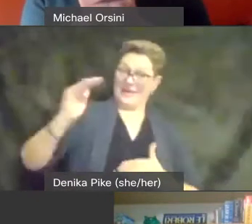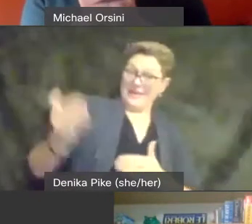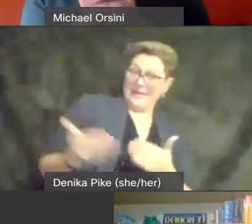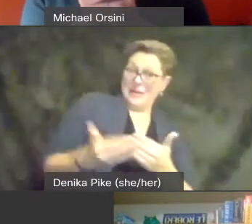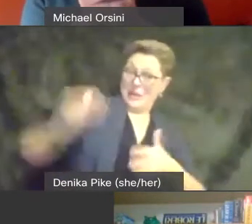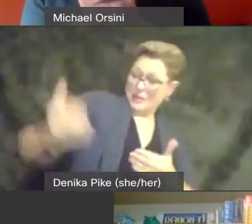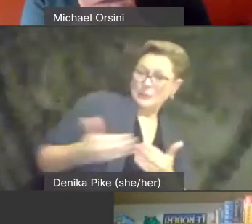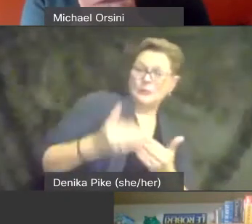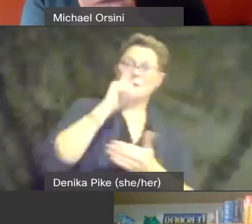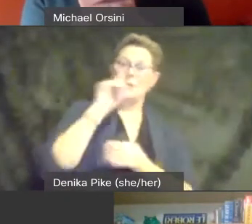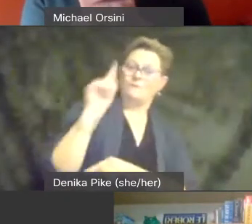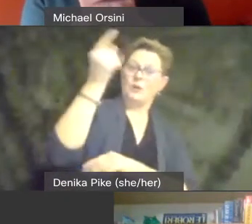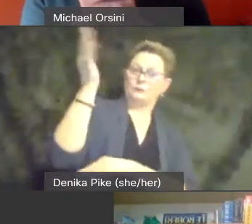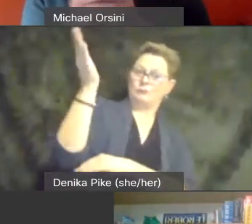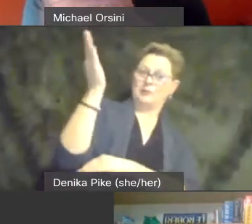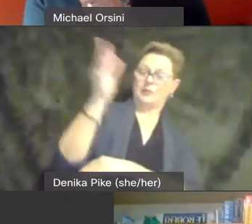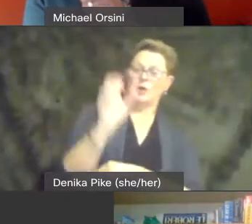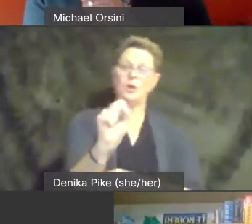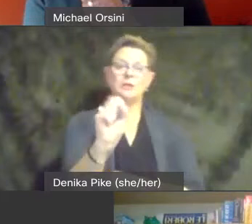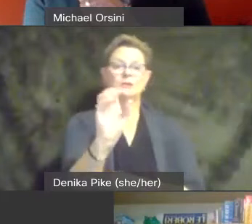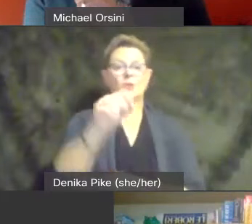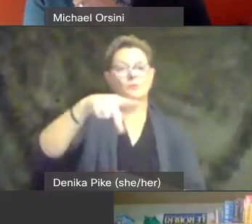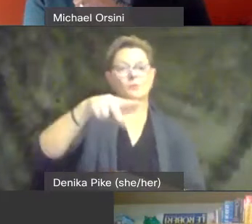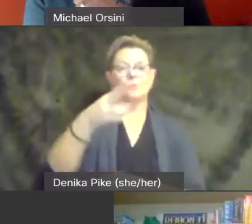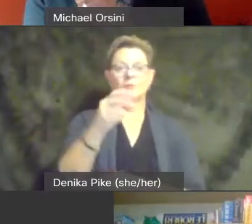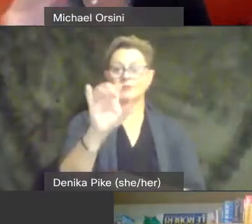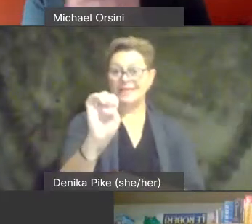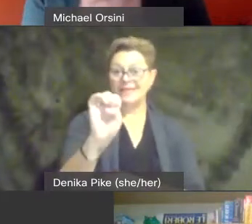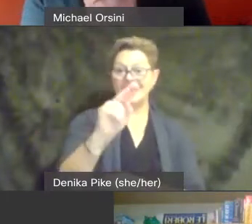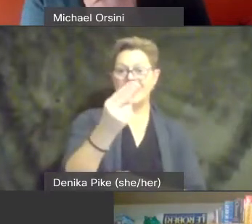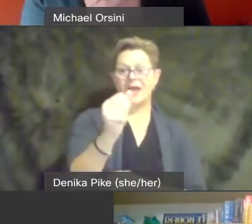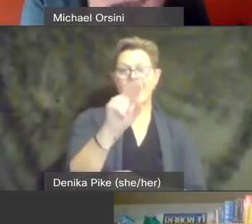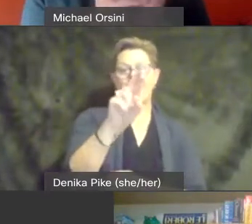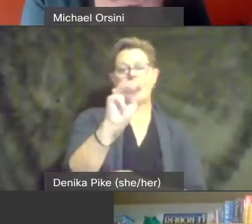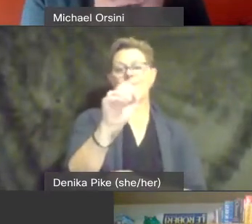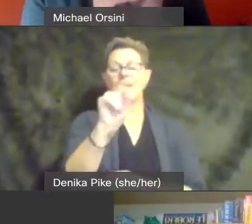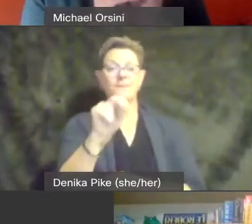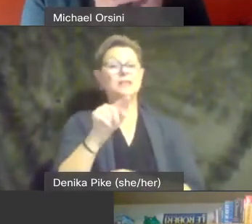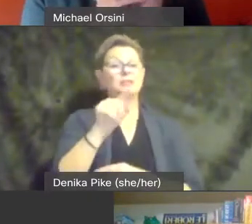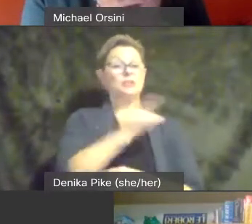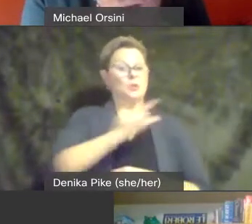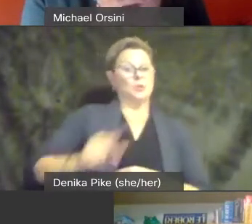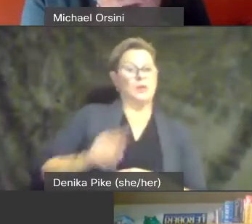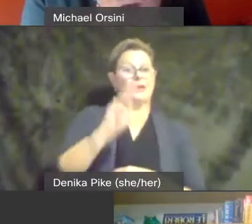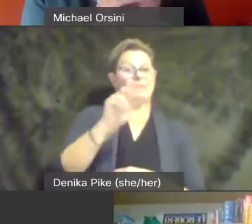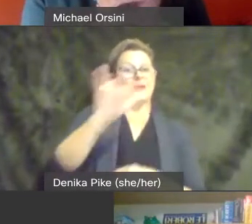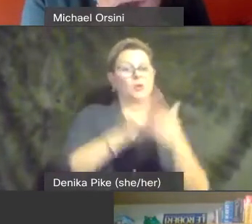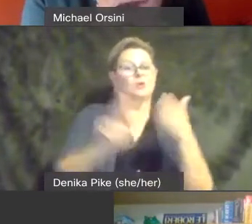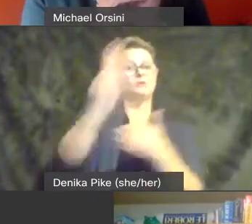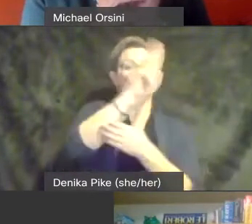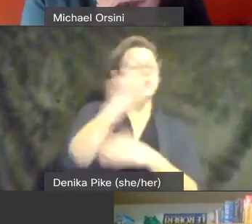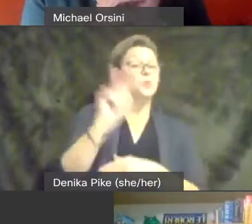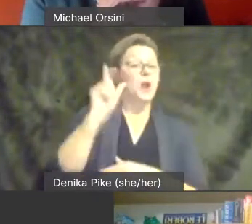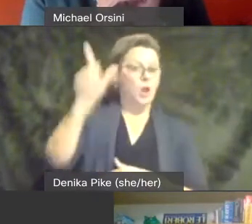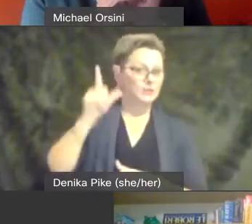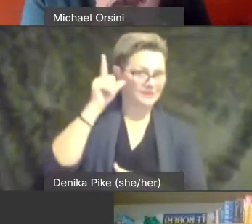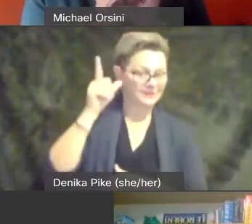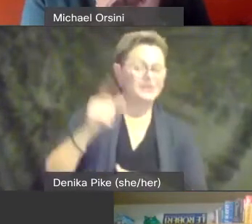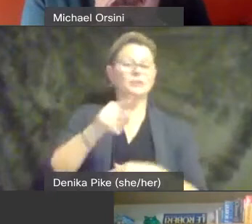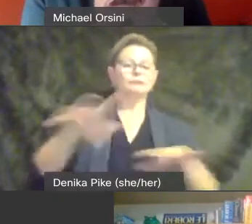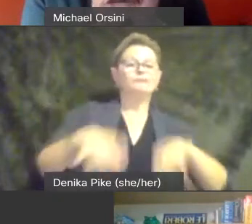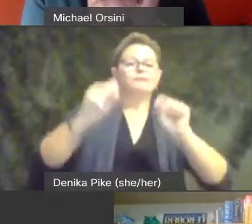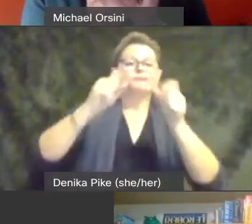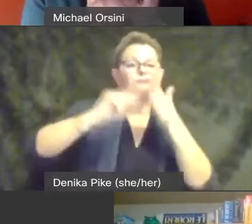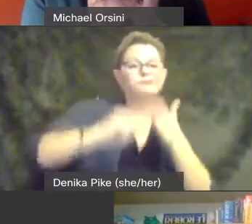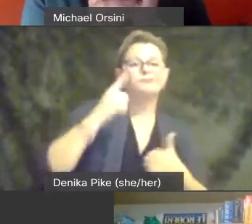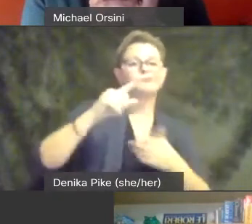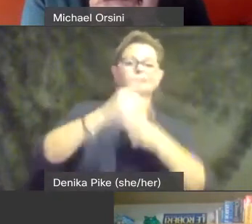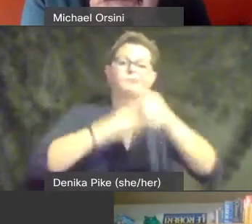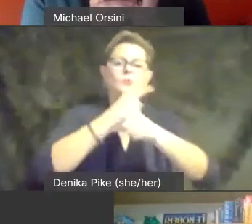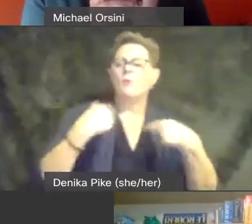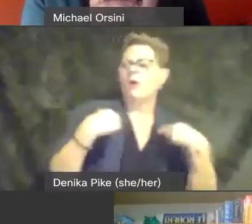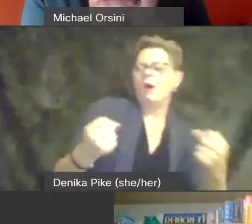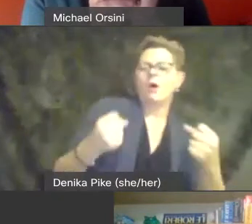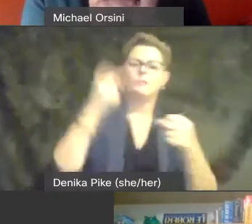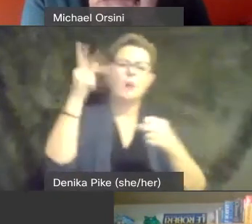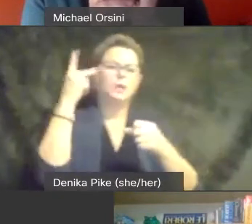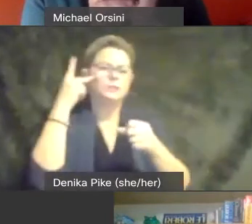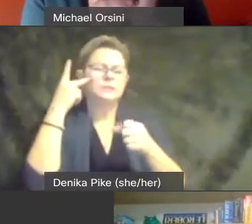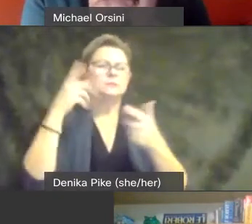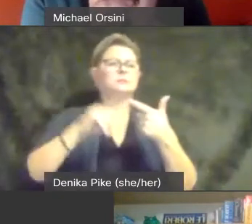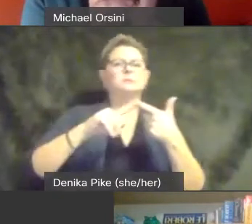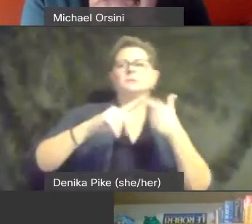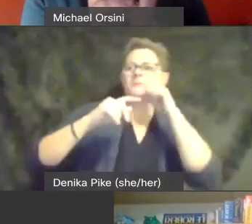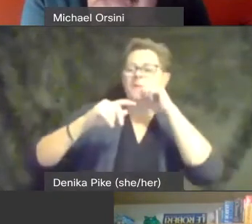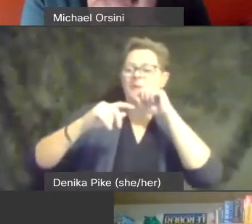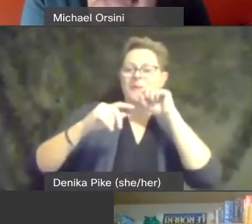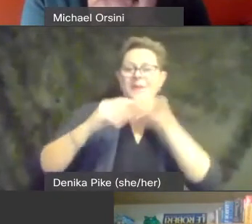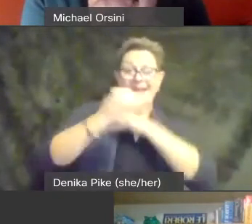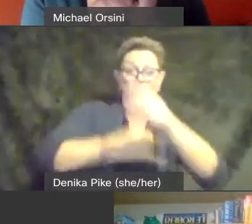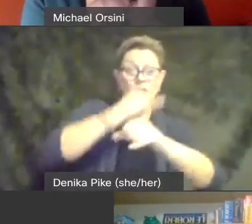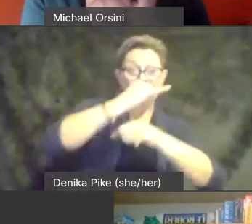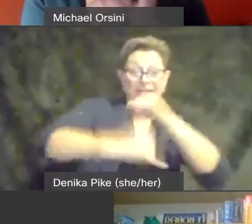First tonight is Sophie Harman. She's a professor of international politics at Queen Mary University of London, where she teaches and conducts research into global health politics, African agency and international relations as well as visual politics.